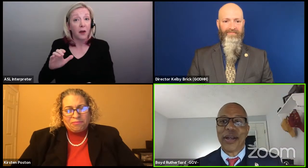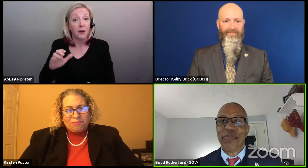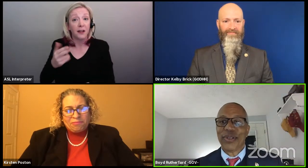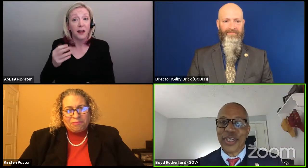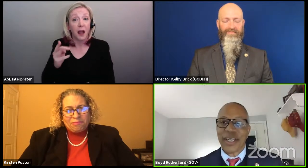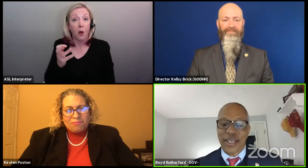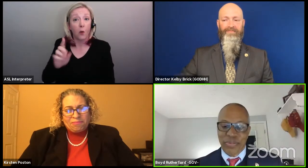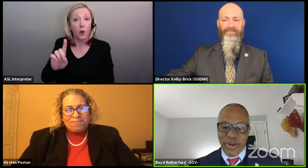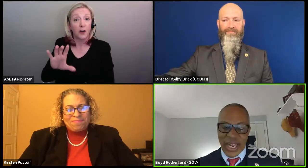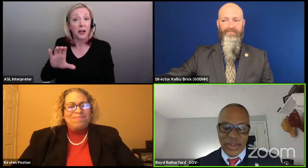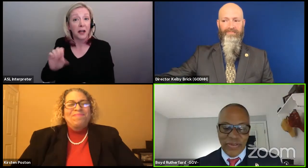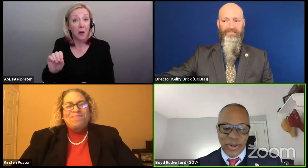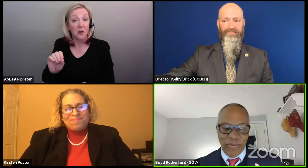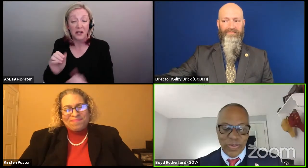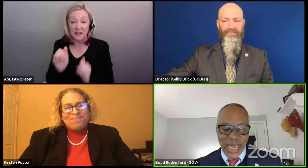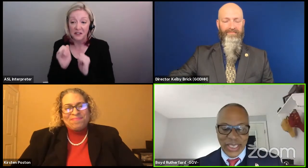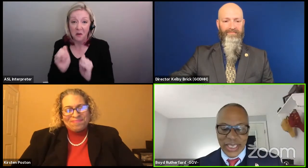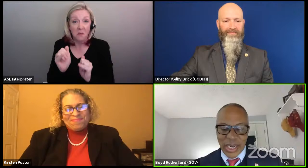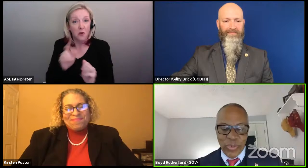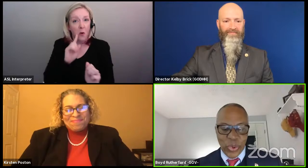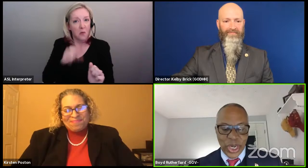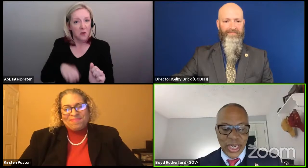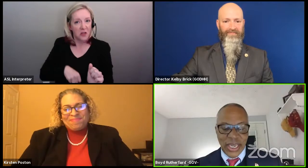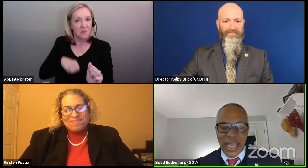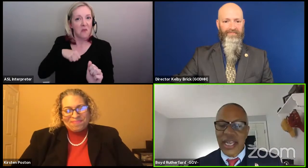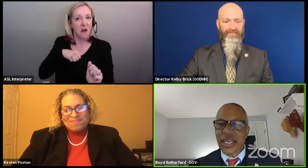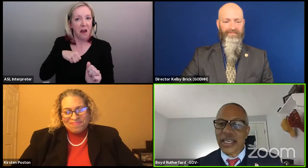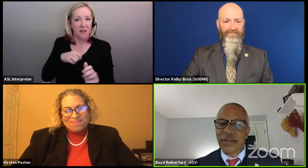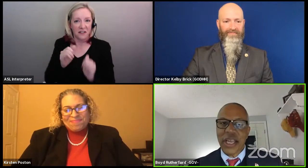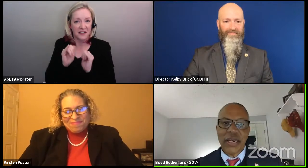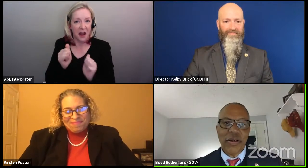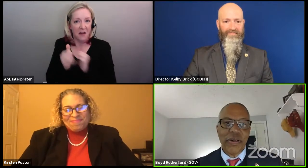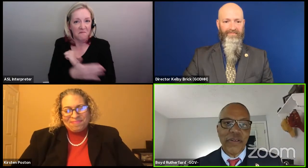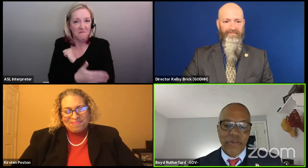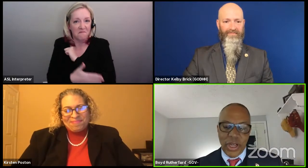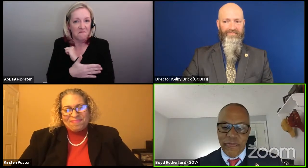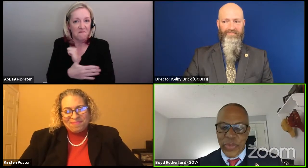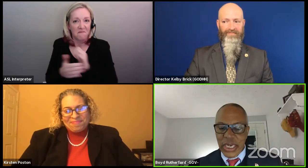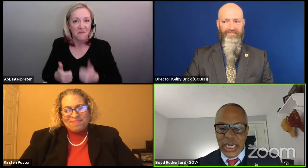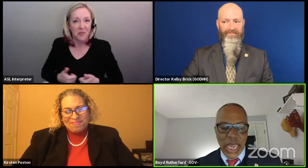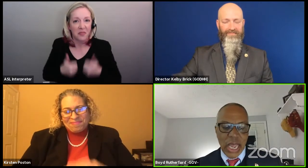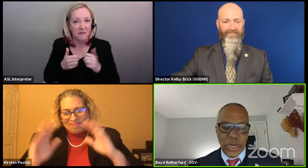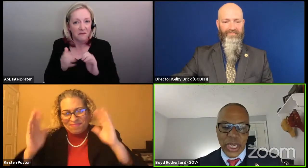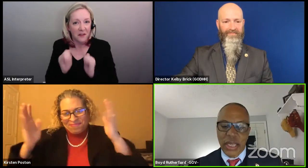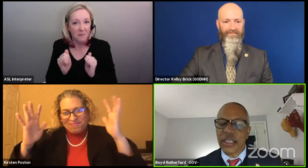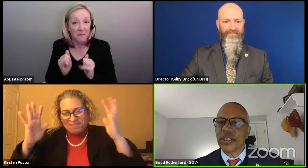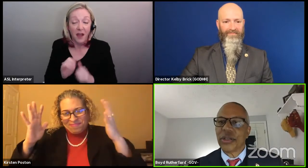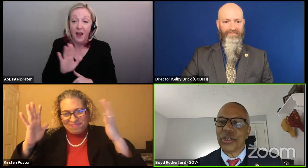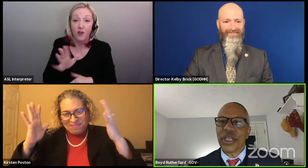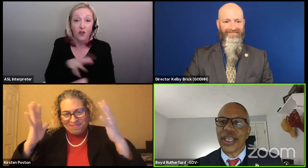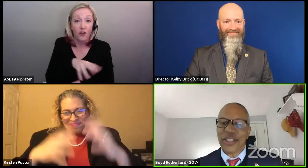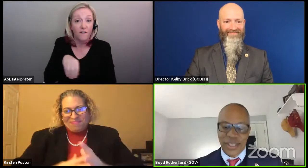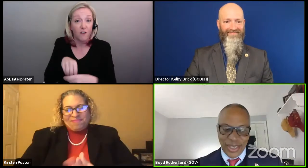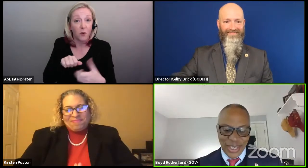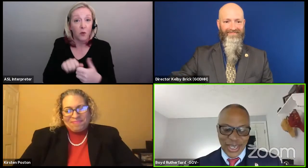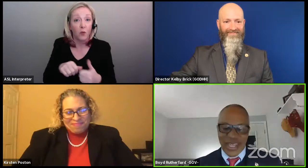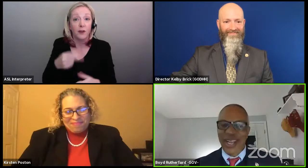am particularly proud of her from that standpoint, and her involvement in the Howard County association